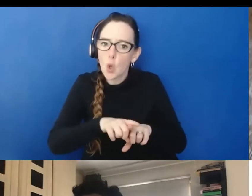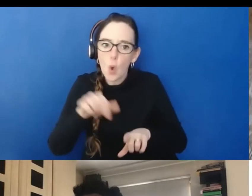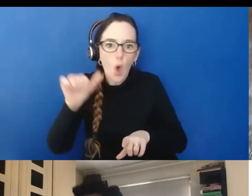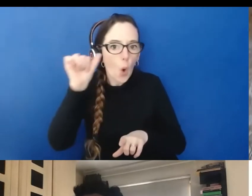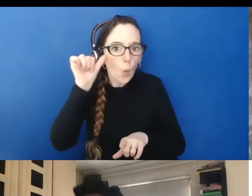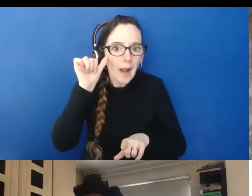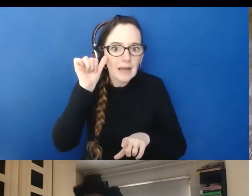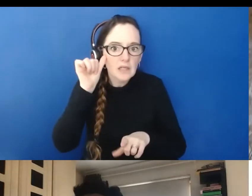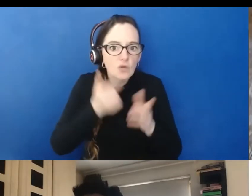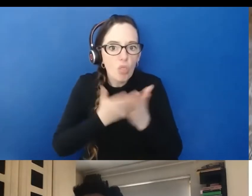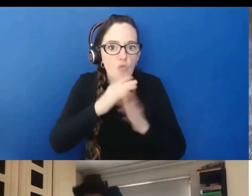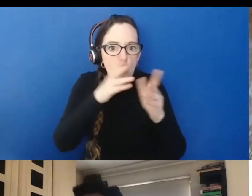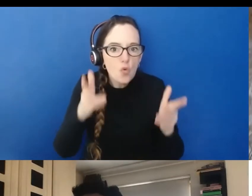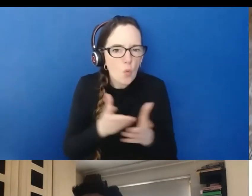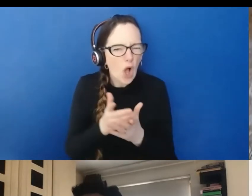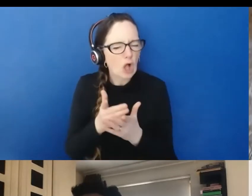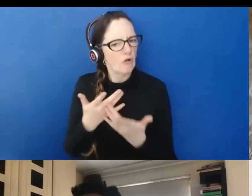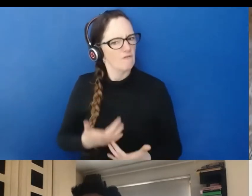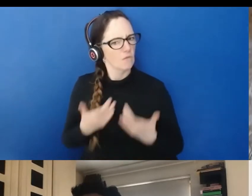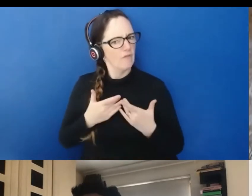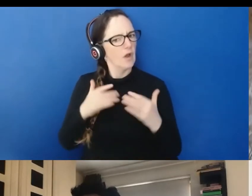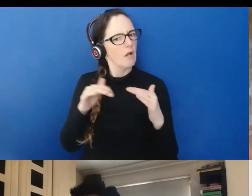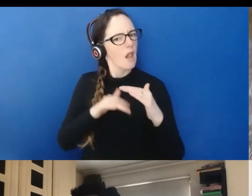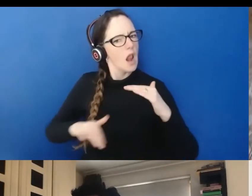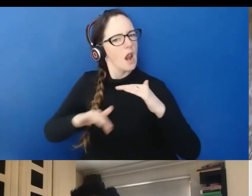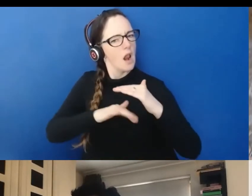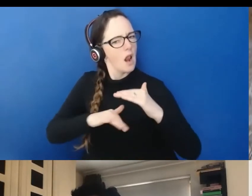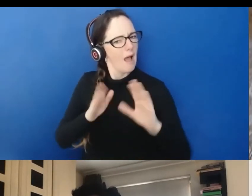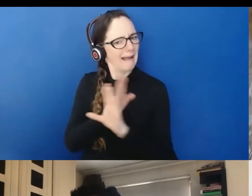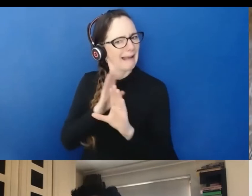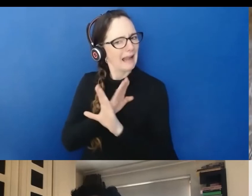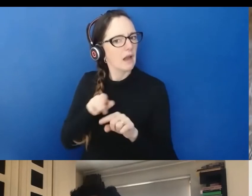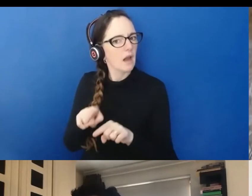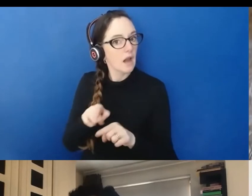that were not so visible and that we felt like COVID as a topic was